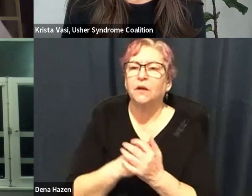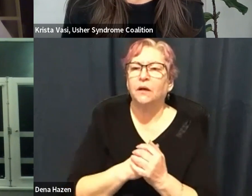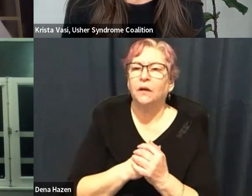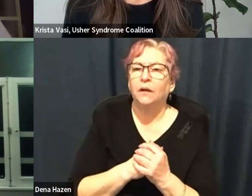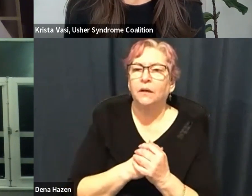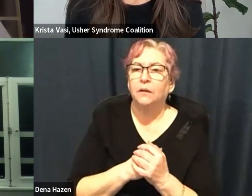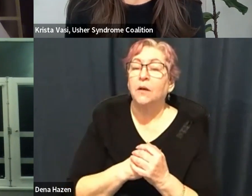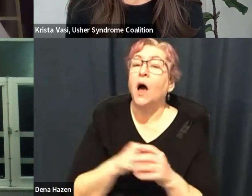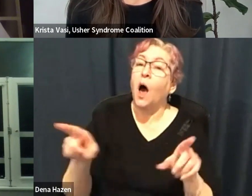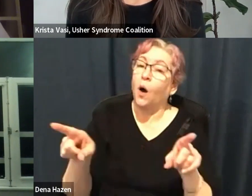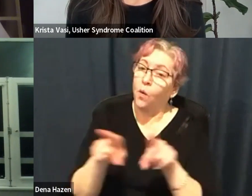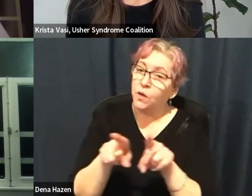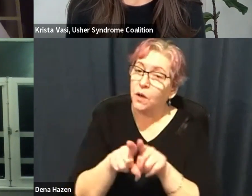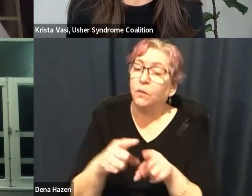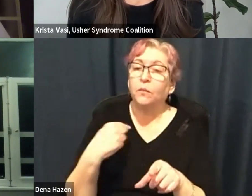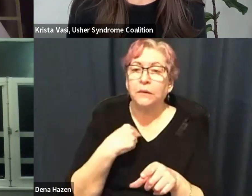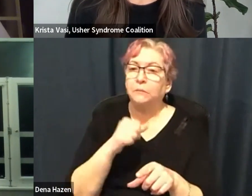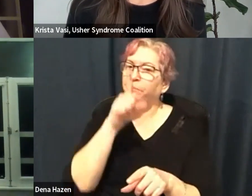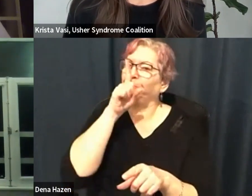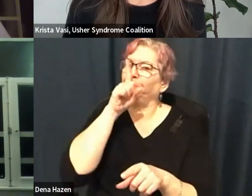In addition, we didn't mention it yet.